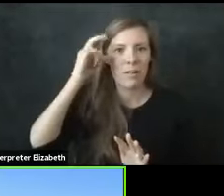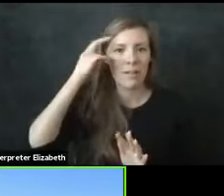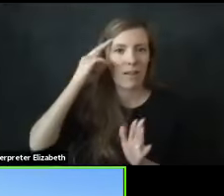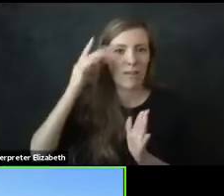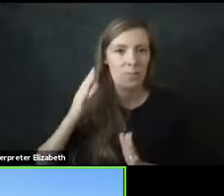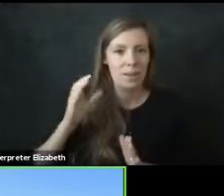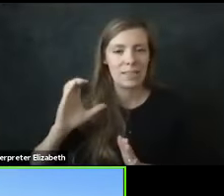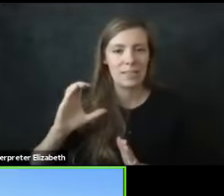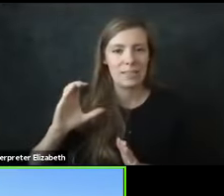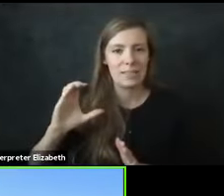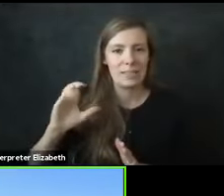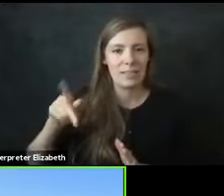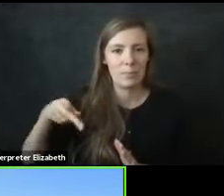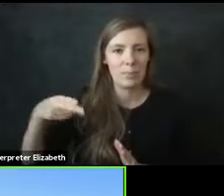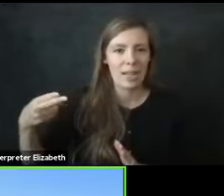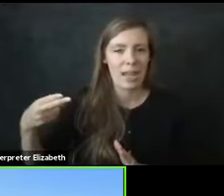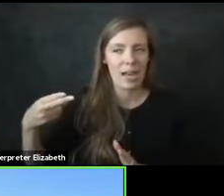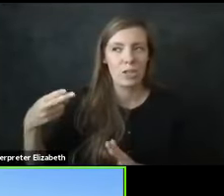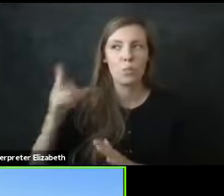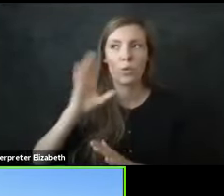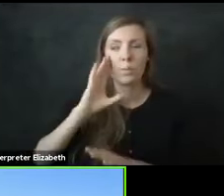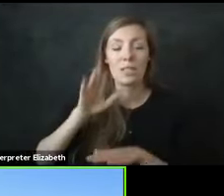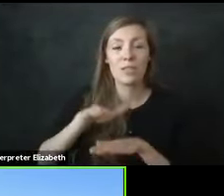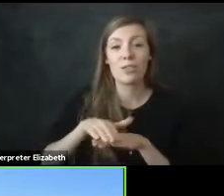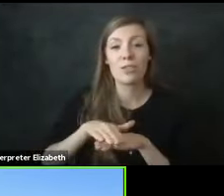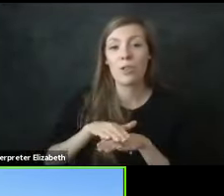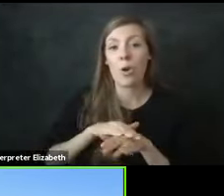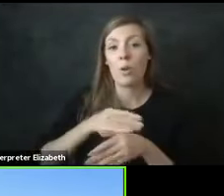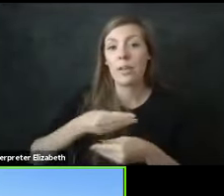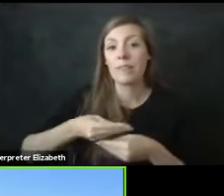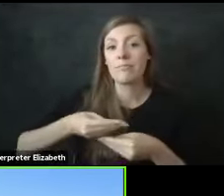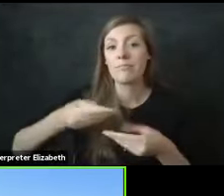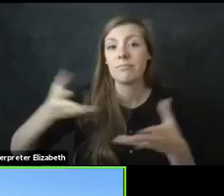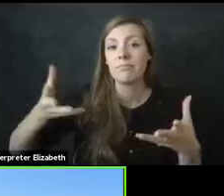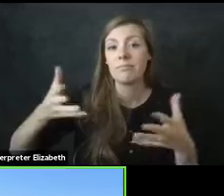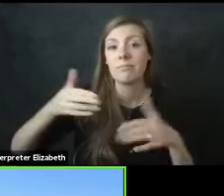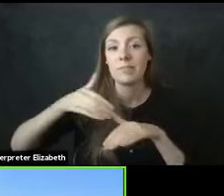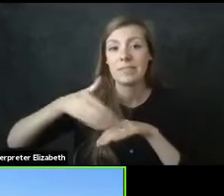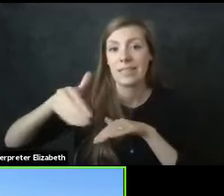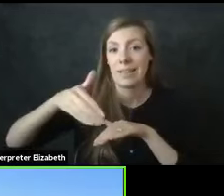the state are slowly rolling out the shipments of these vaccines.